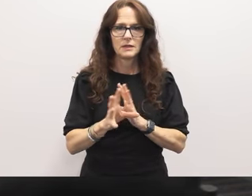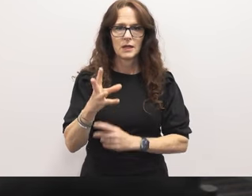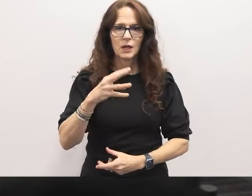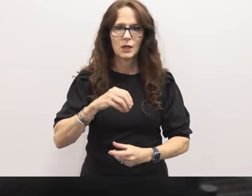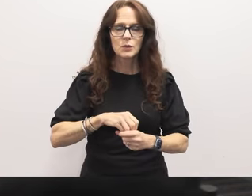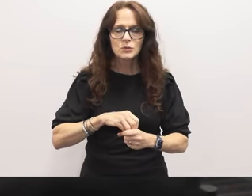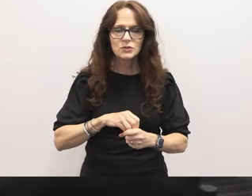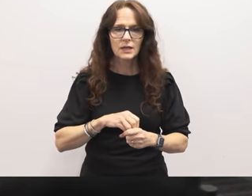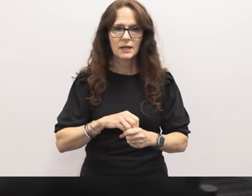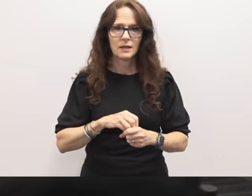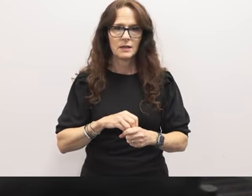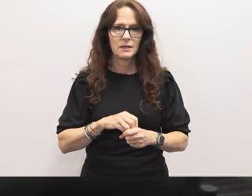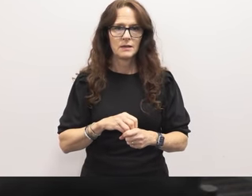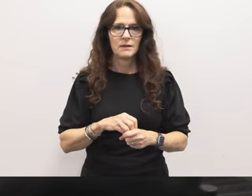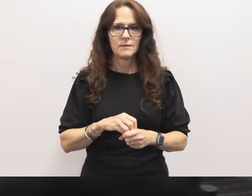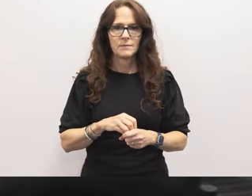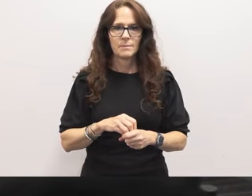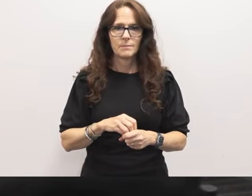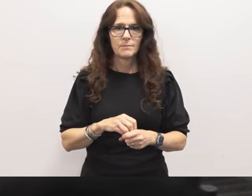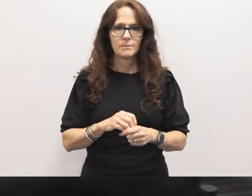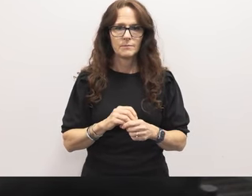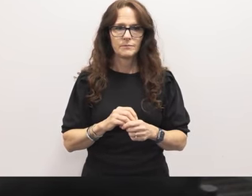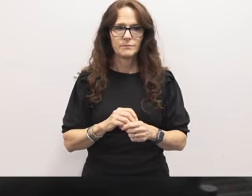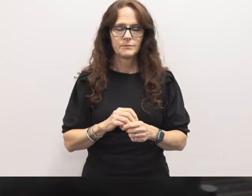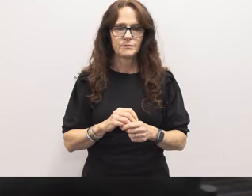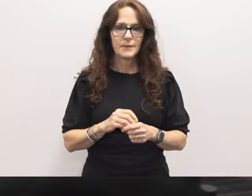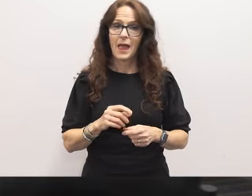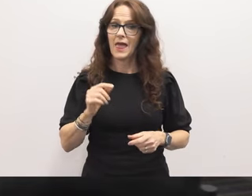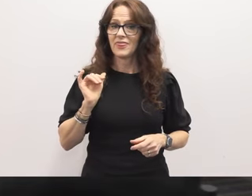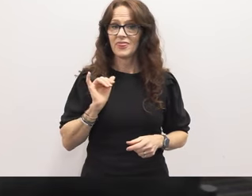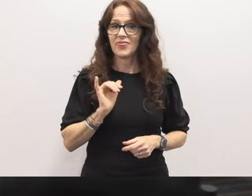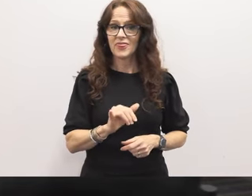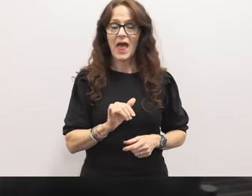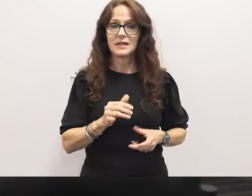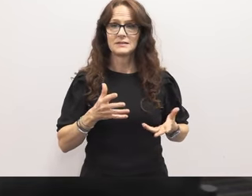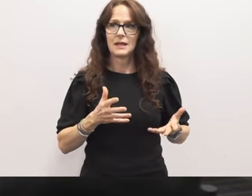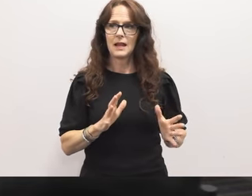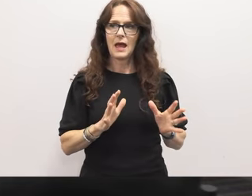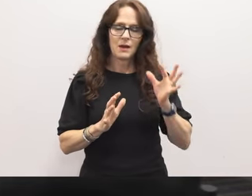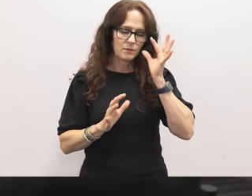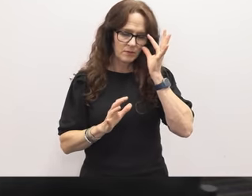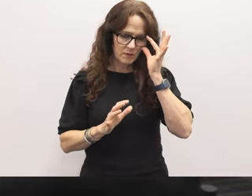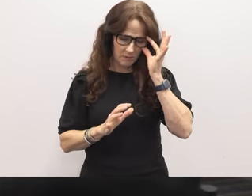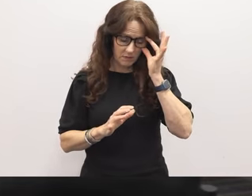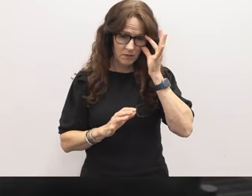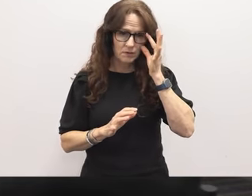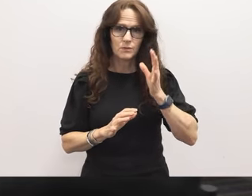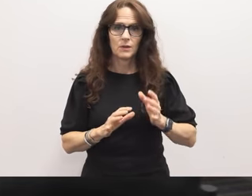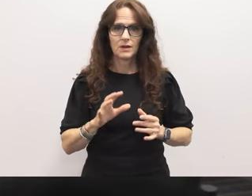and what that has allowed me to do. You know, like Dow mentioned that, you know, we have affinity groups on campus